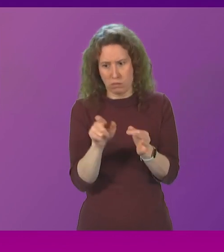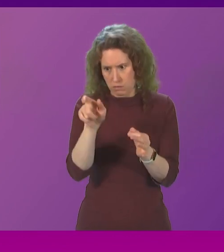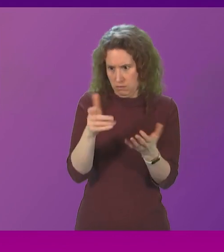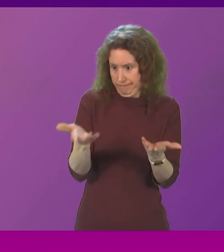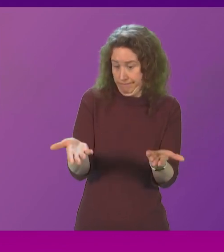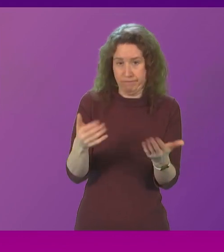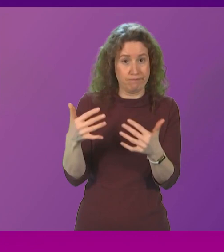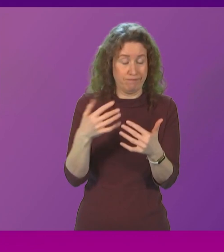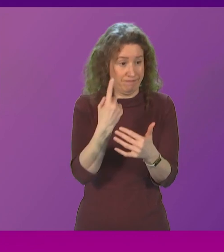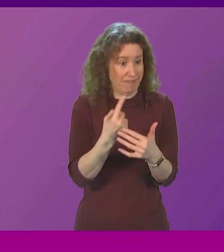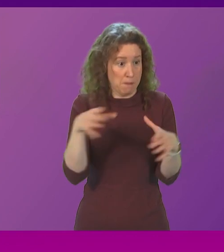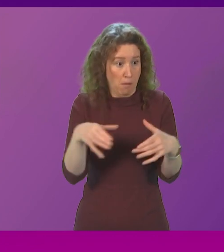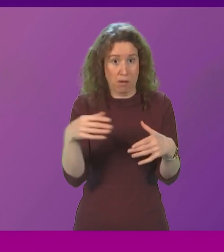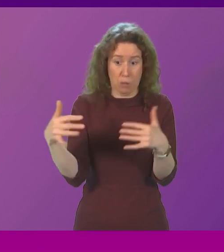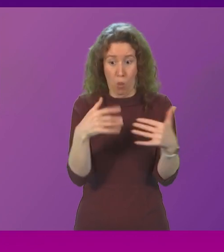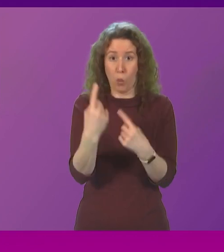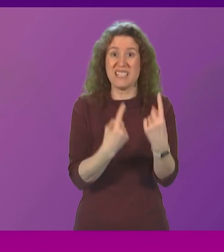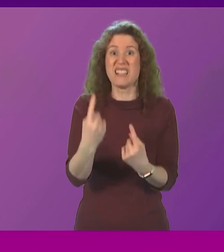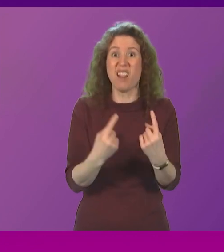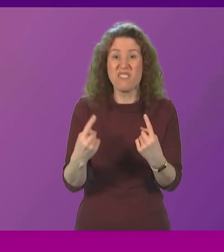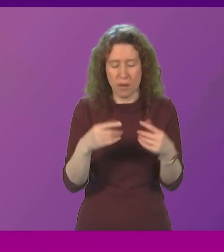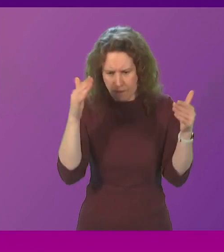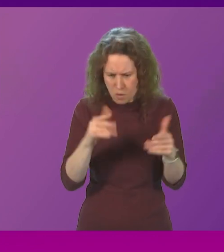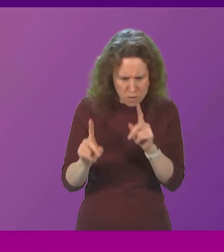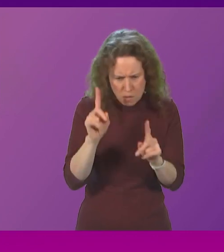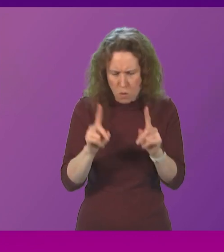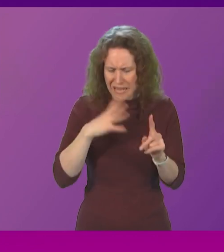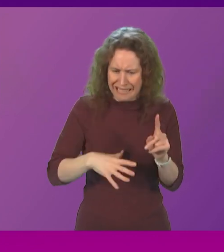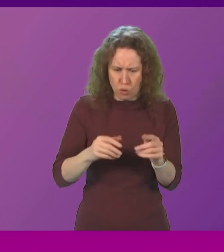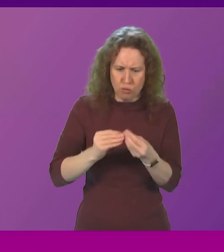is at war with itself and focused on engineering further division.